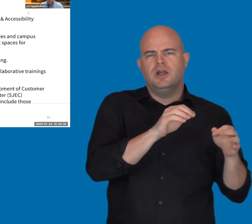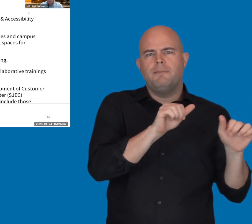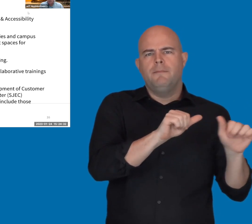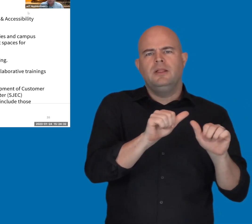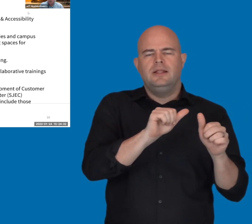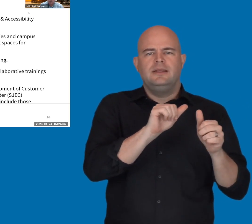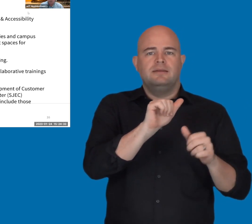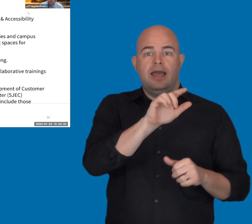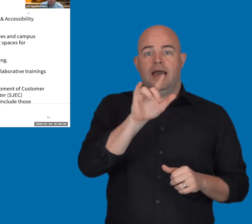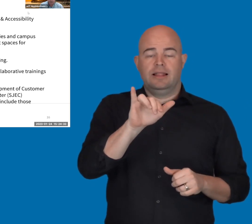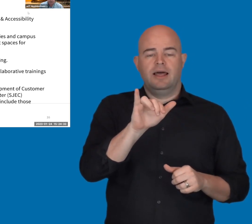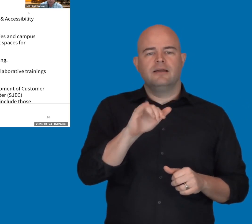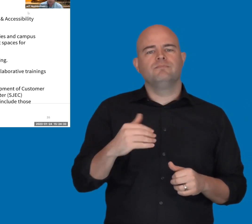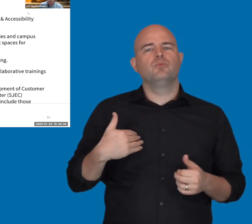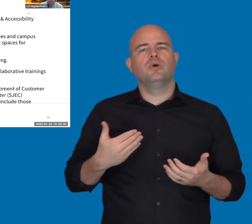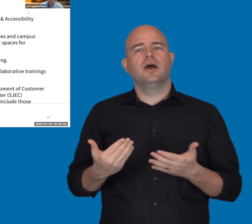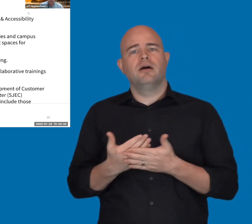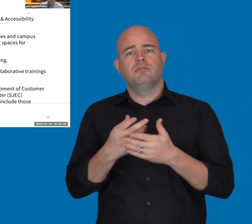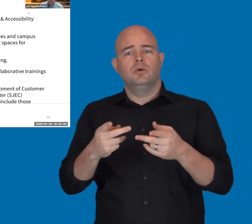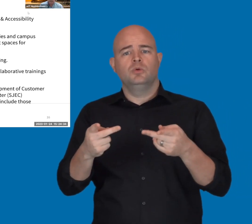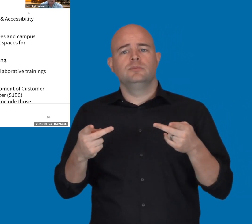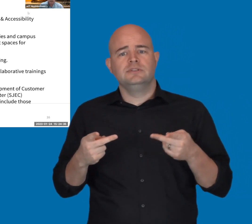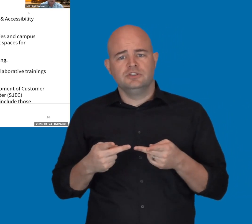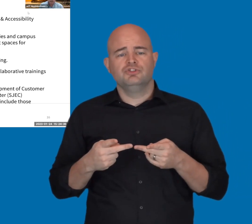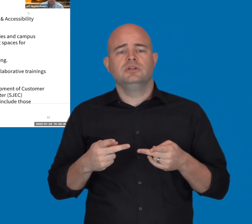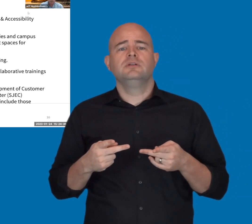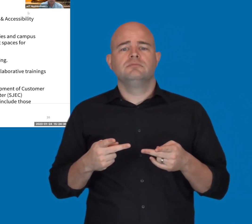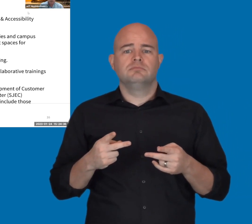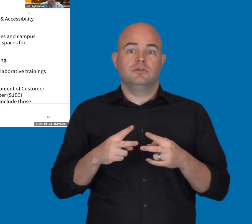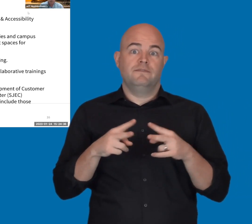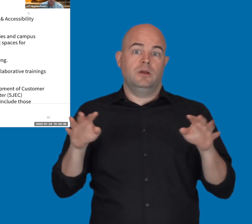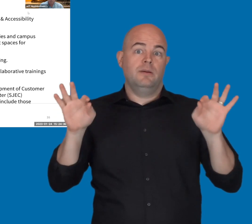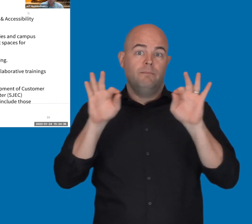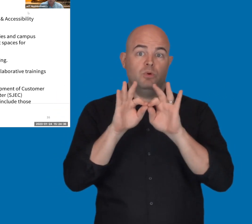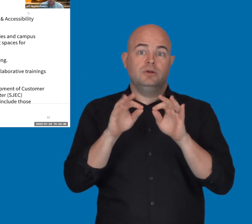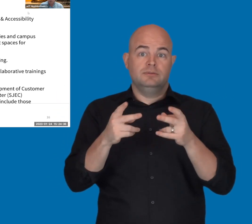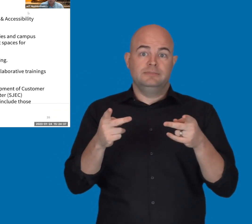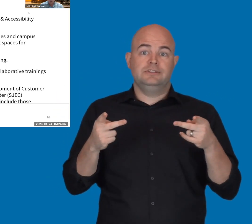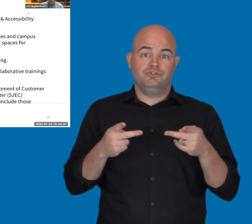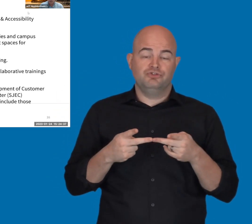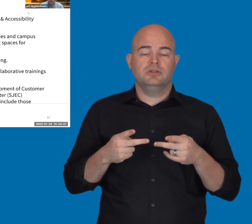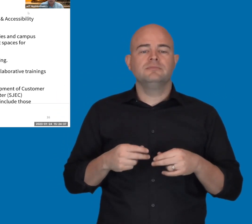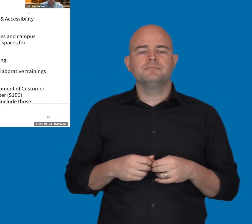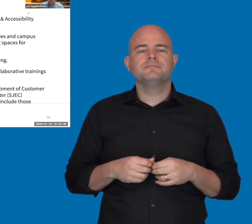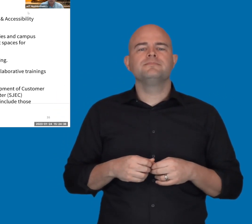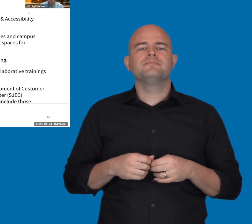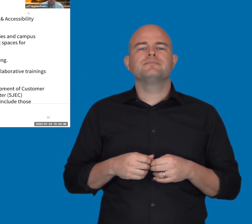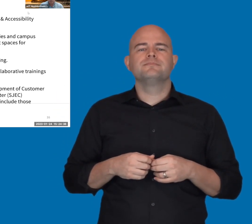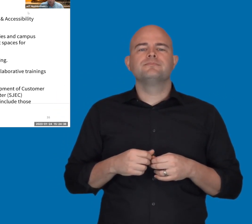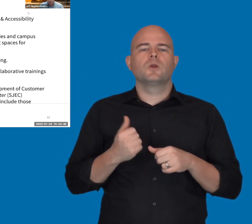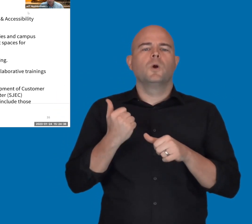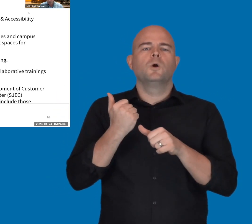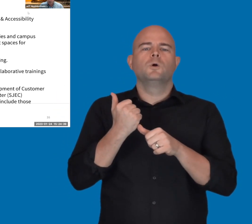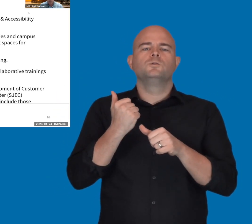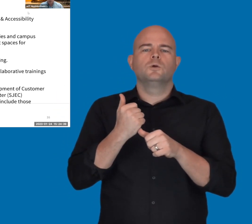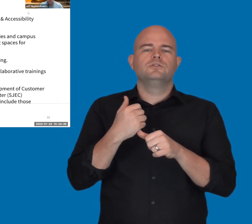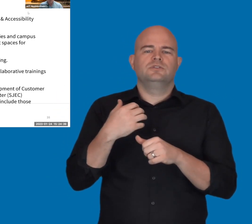or that's required in our current procurement process, so that's part of our technology plan to actually codify that and improve it.